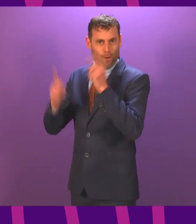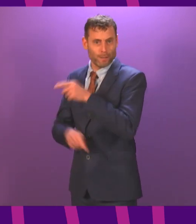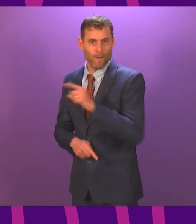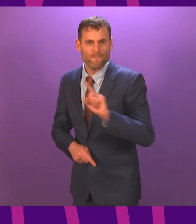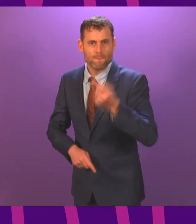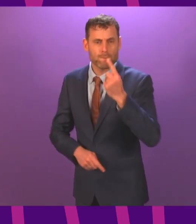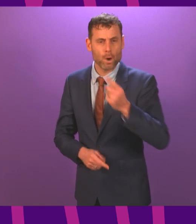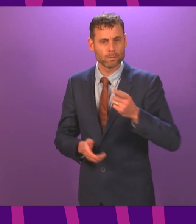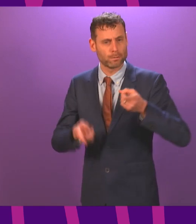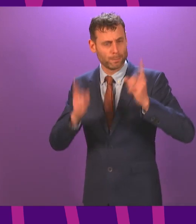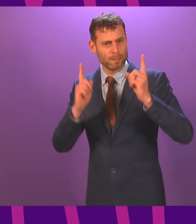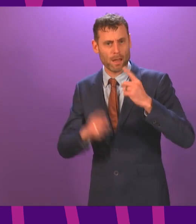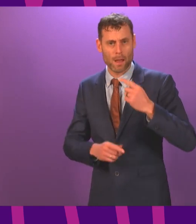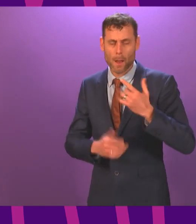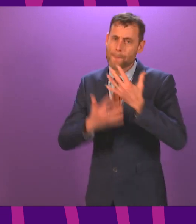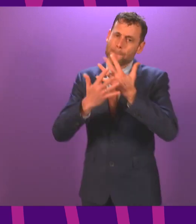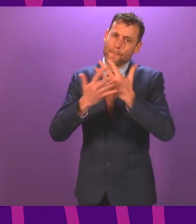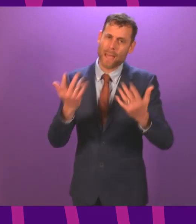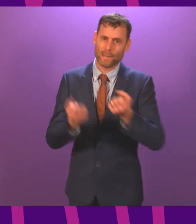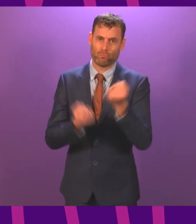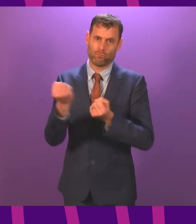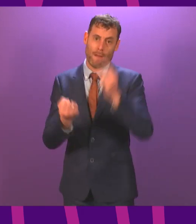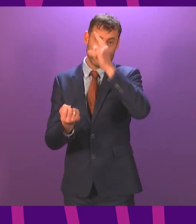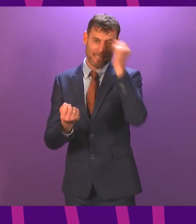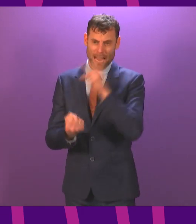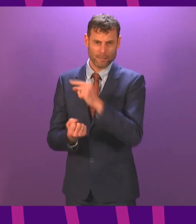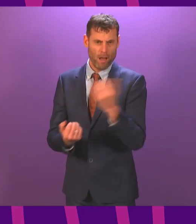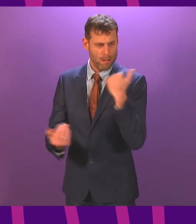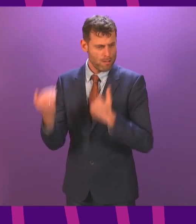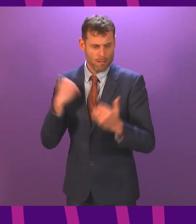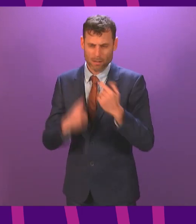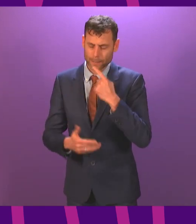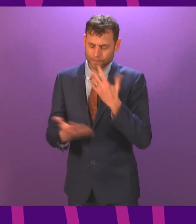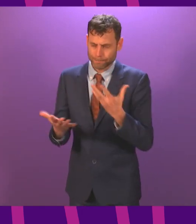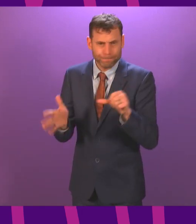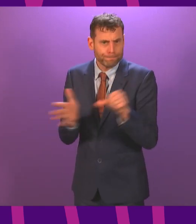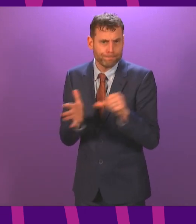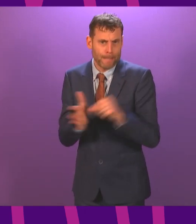I have been contacted by a number of taxi drivers in my constituency who have been severely